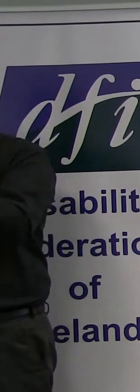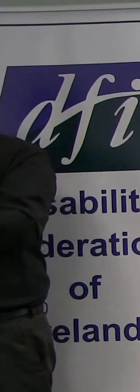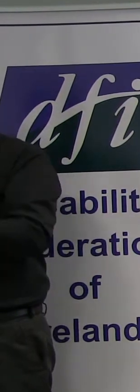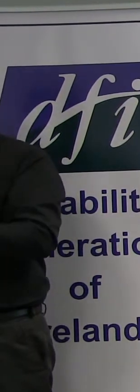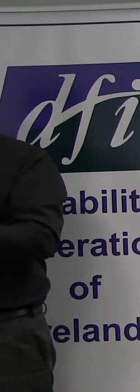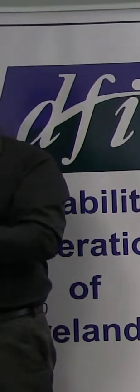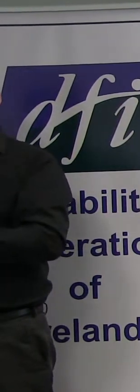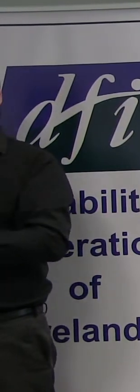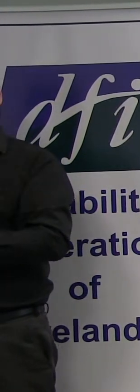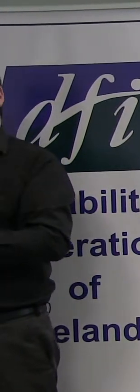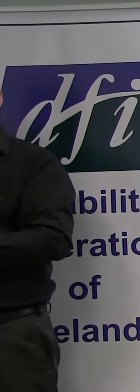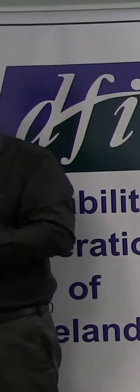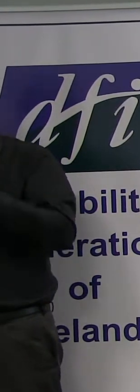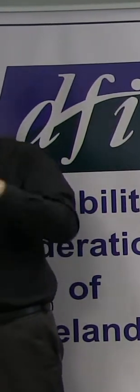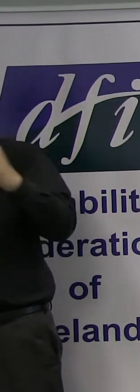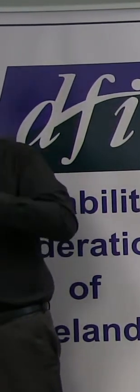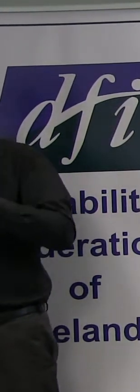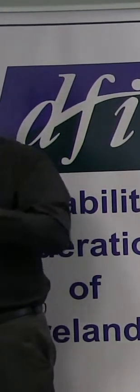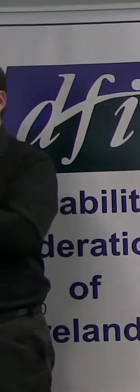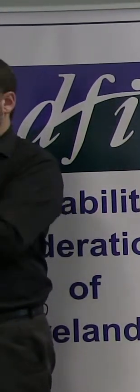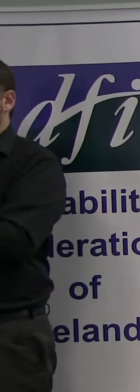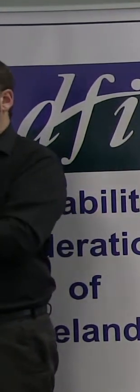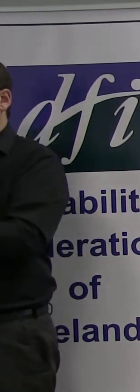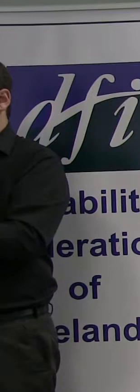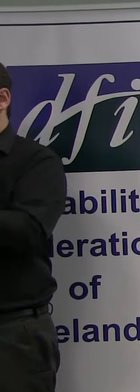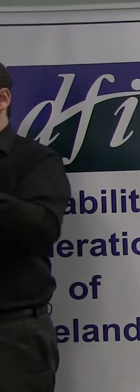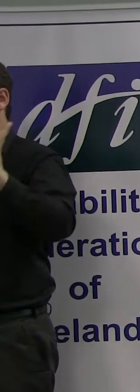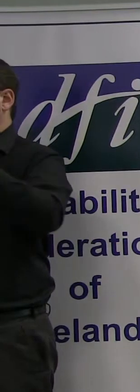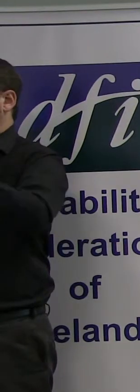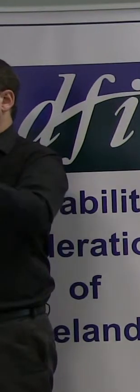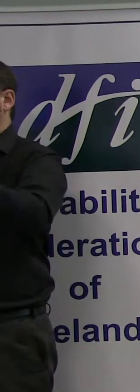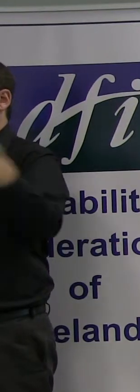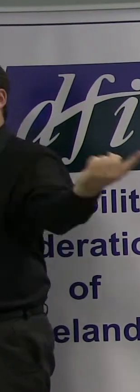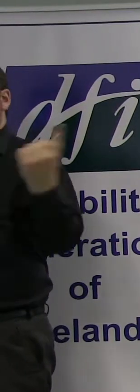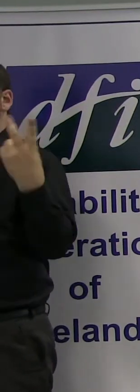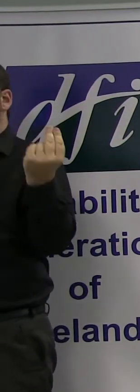service it's not restricted to a certain point and and if it is that is